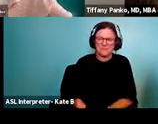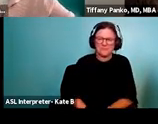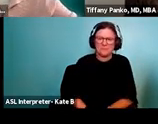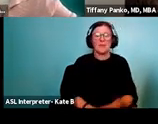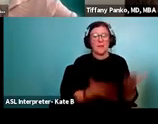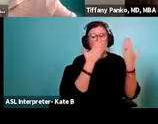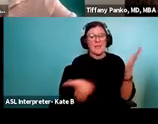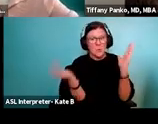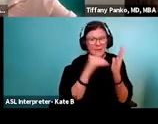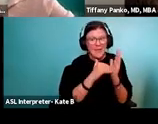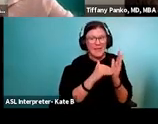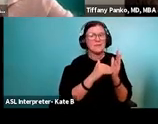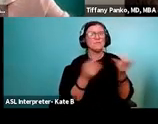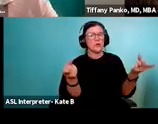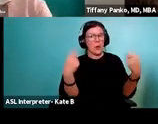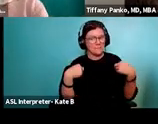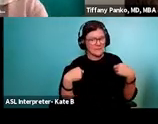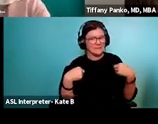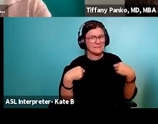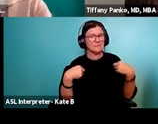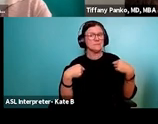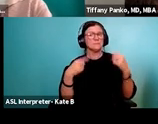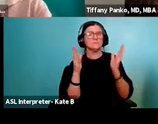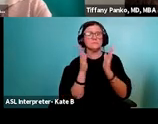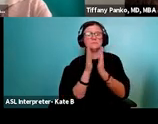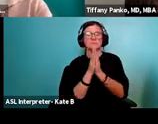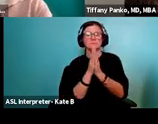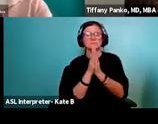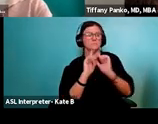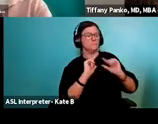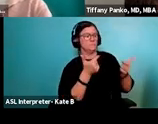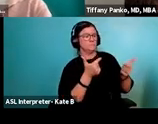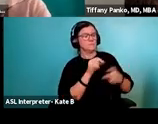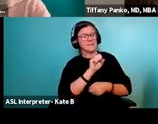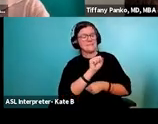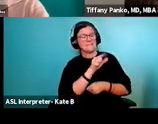Thank you once again for being here. And I will turn it over to Sadie.